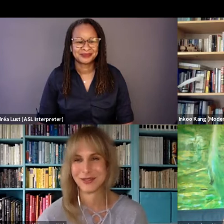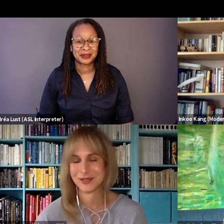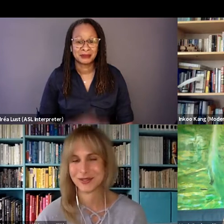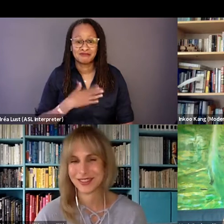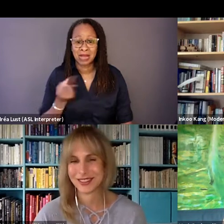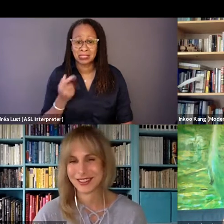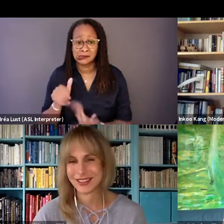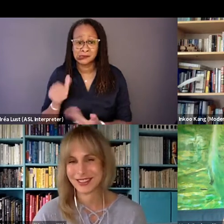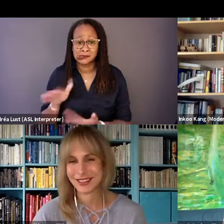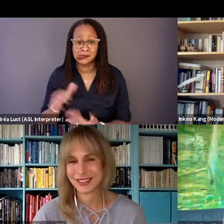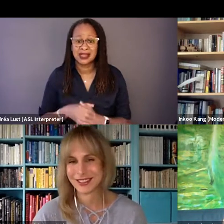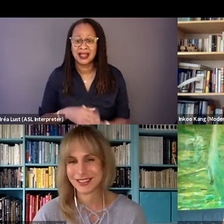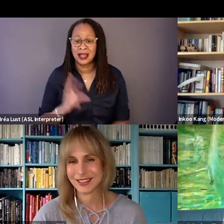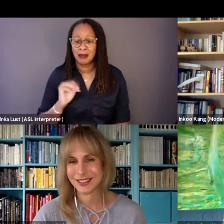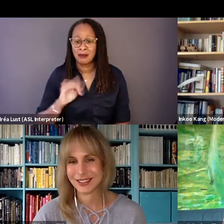Mark and Nick, do you guys wanna add anything?